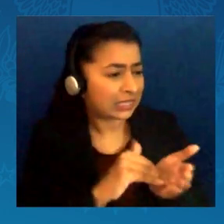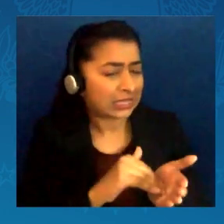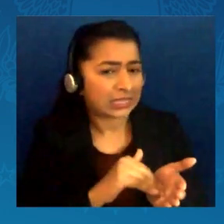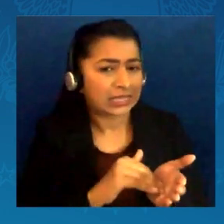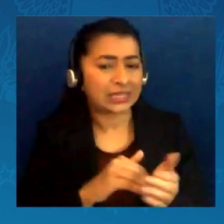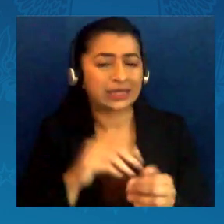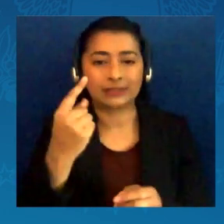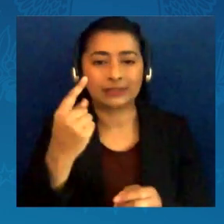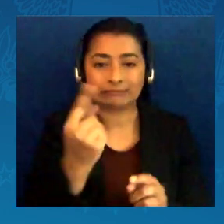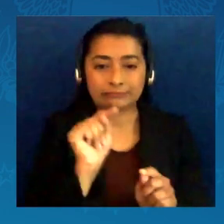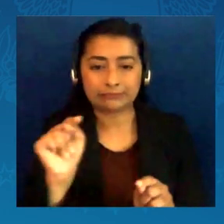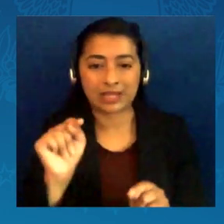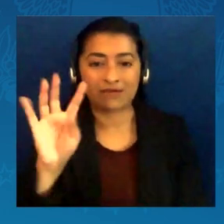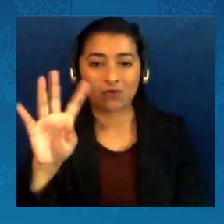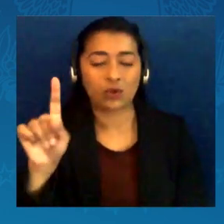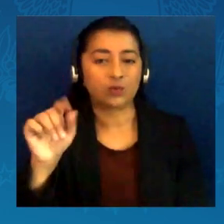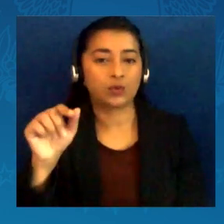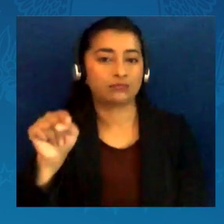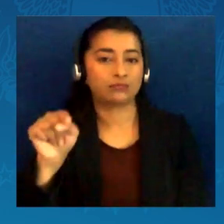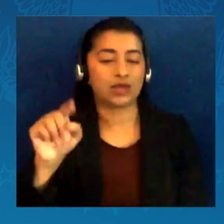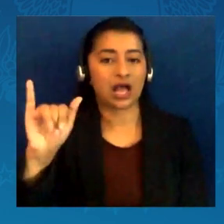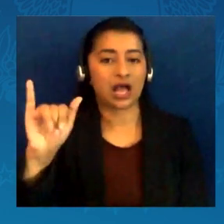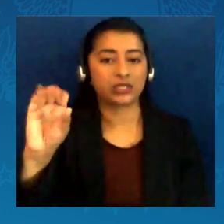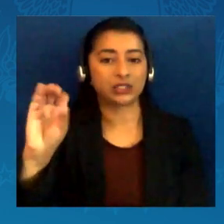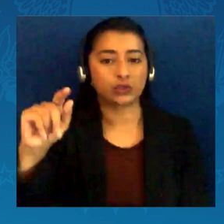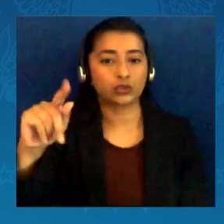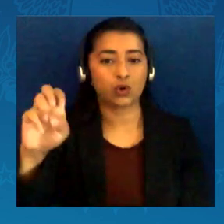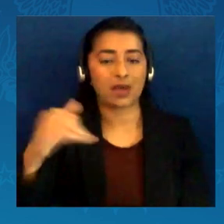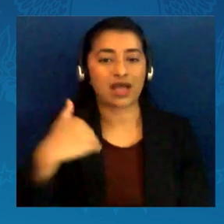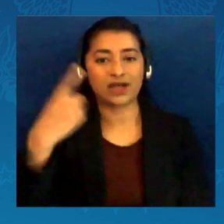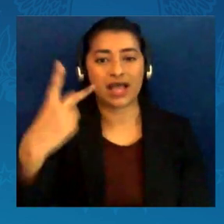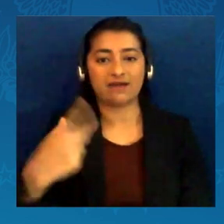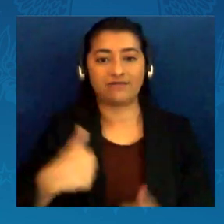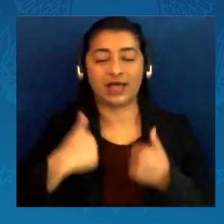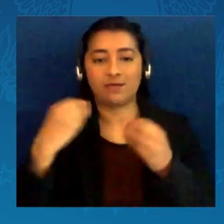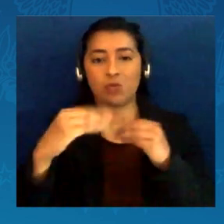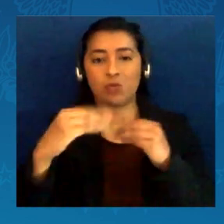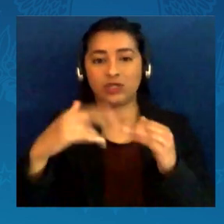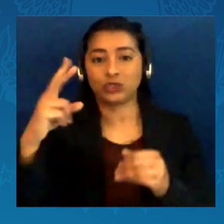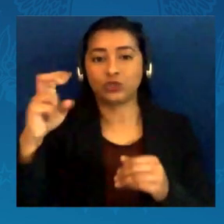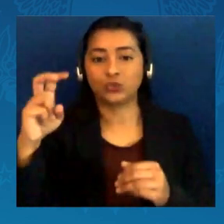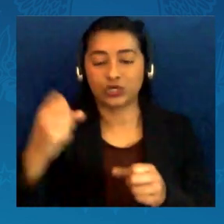that has a Half-Life about over two hundred years, power devices for however long we need them to.